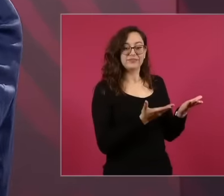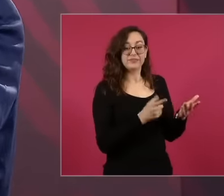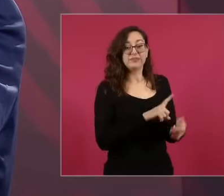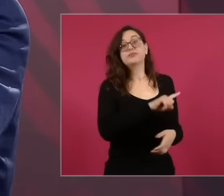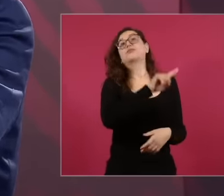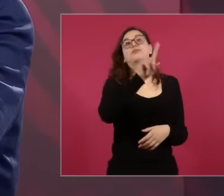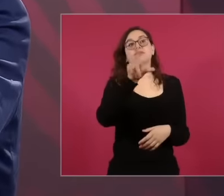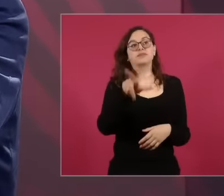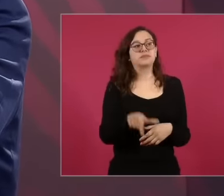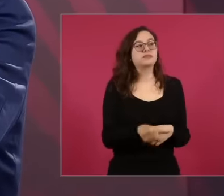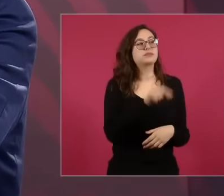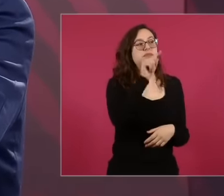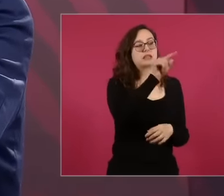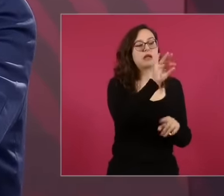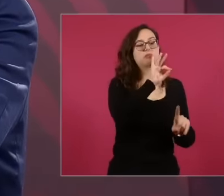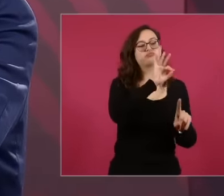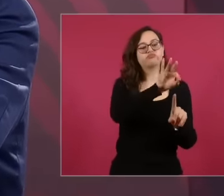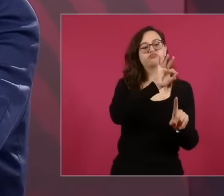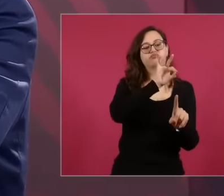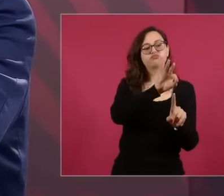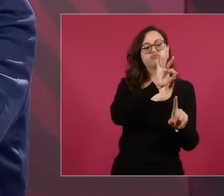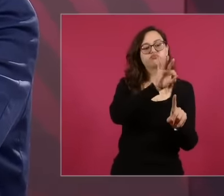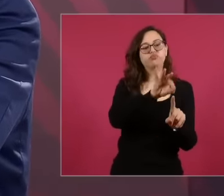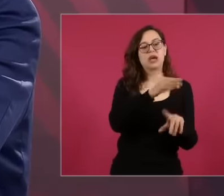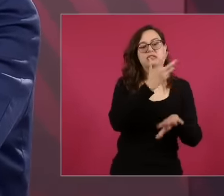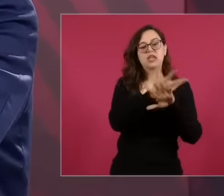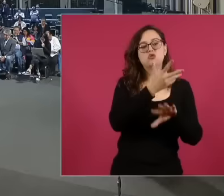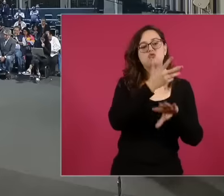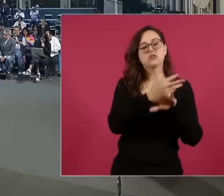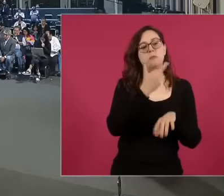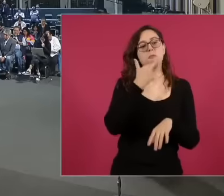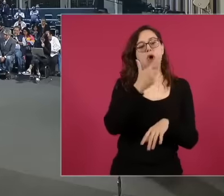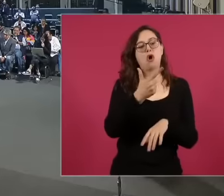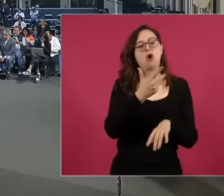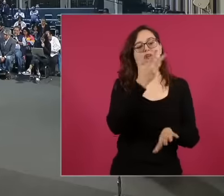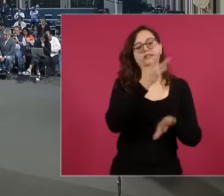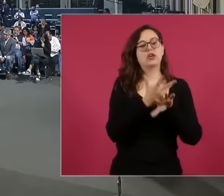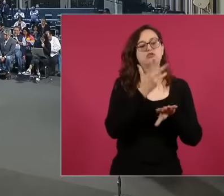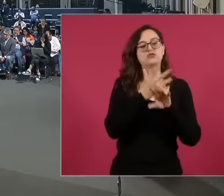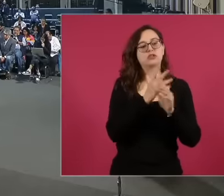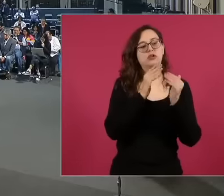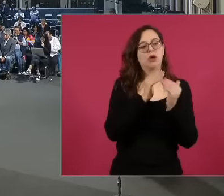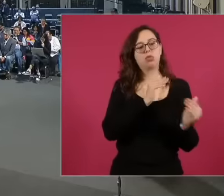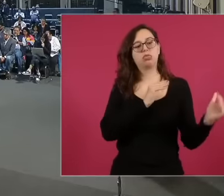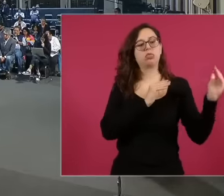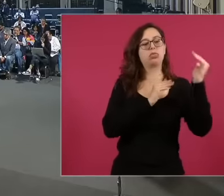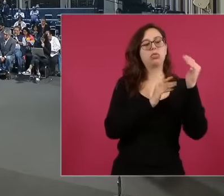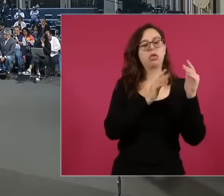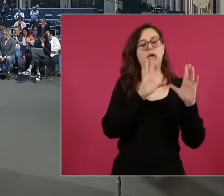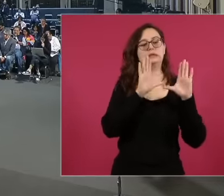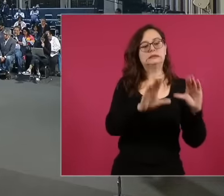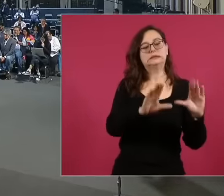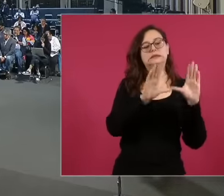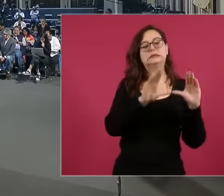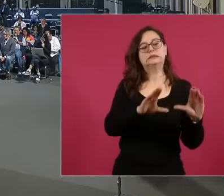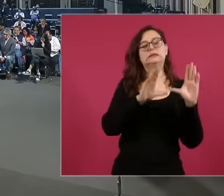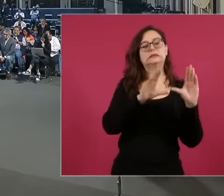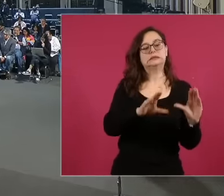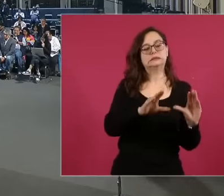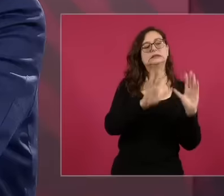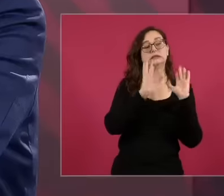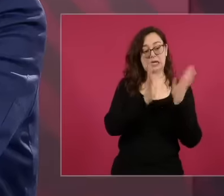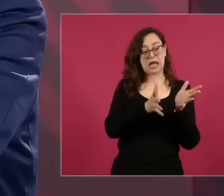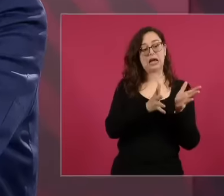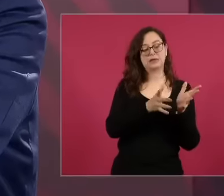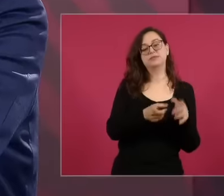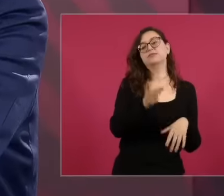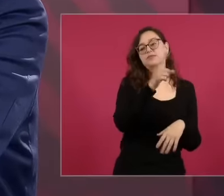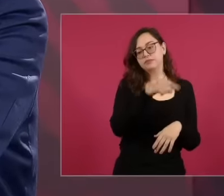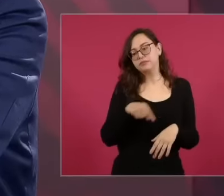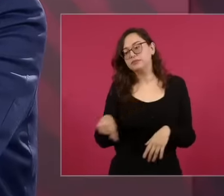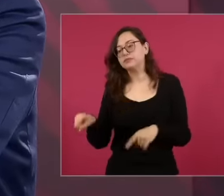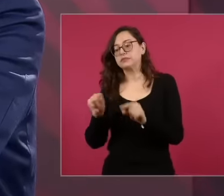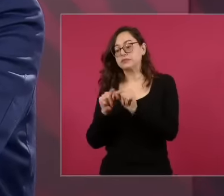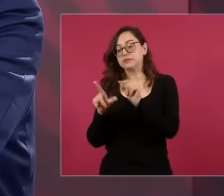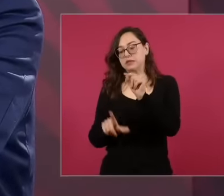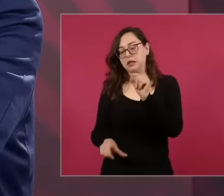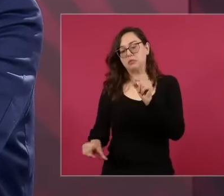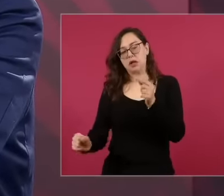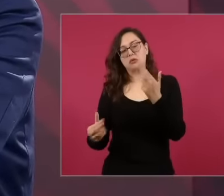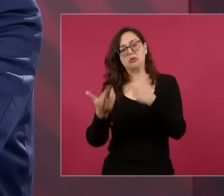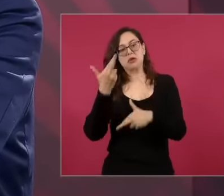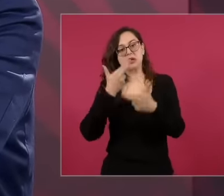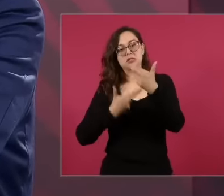indoctrinated, those young people were going to return and one of them could